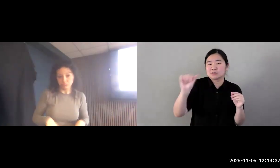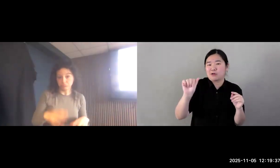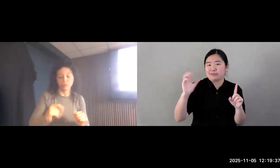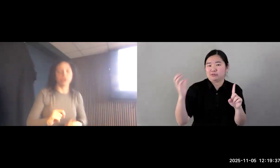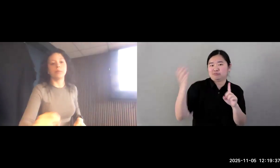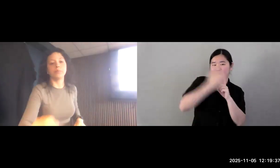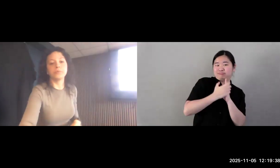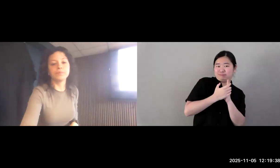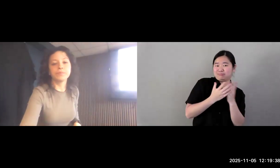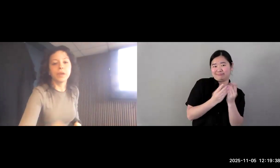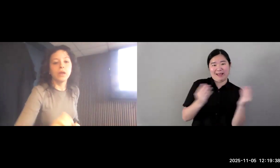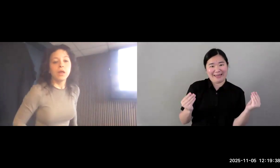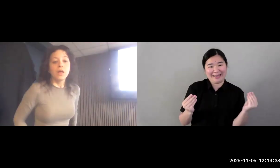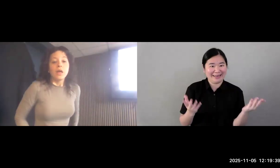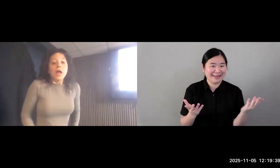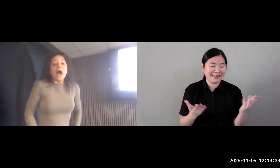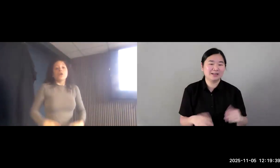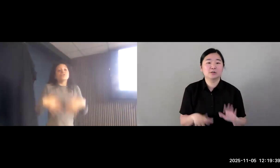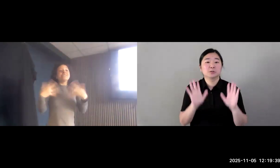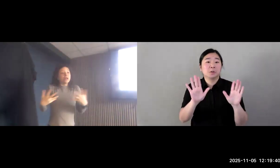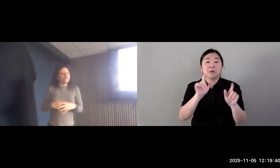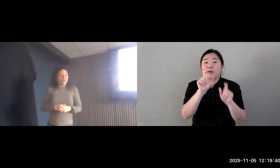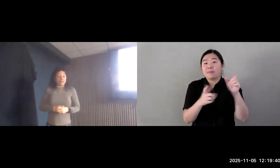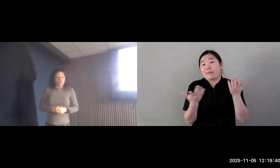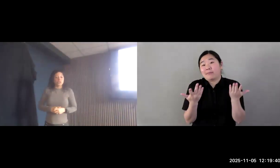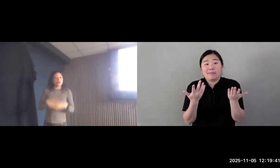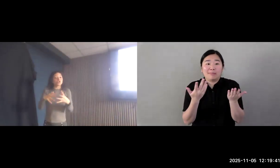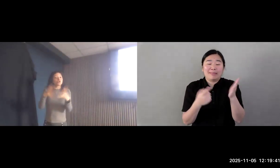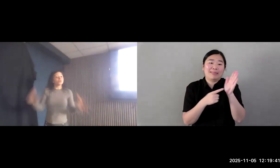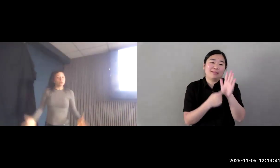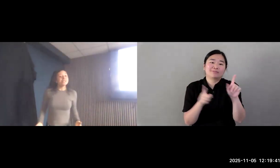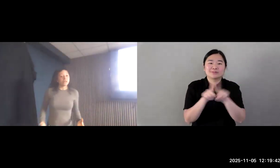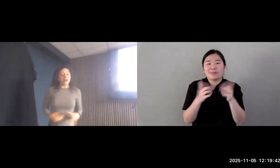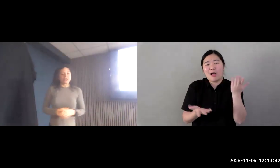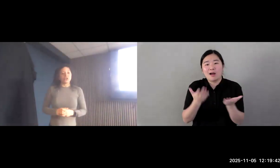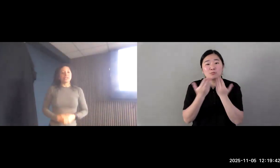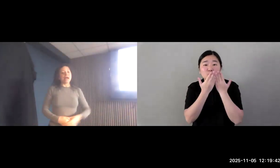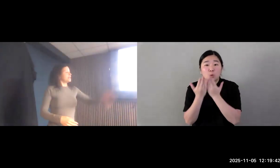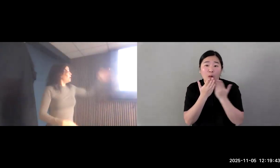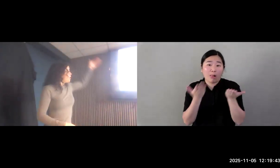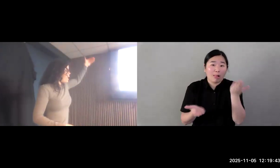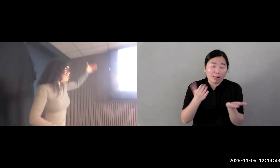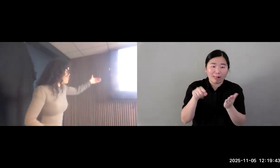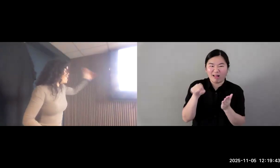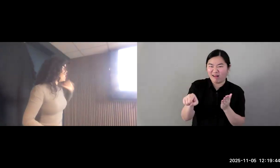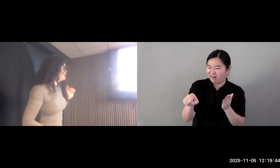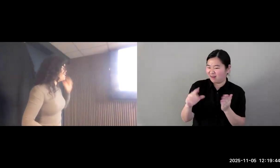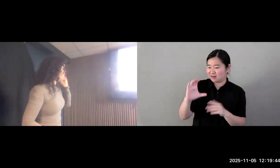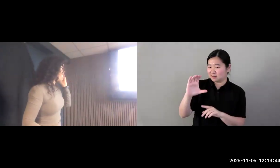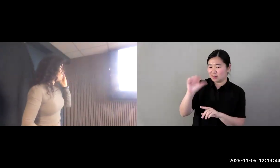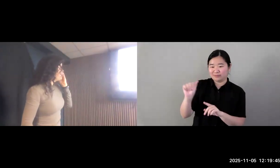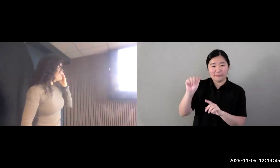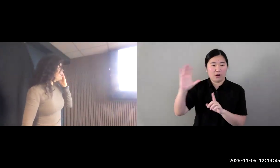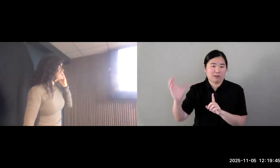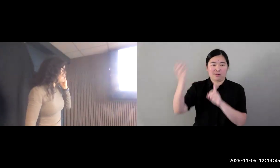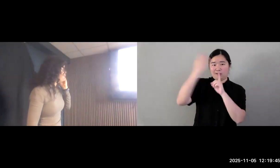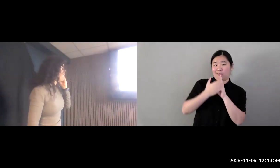For example, another set of factors are sociolinguistic factors, and here I'm providing a list of